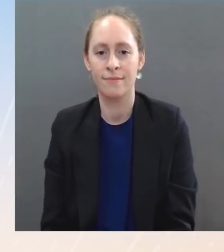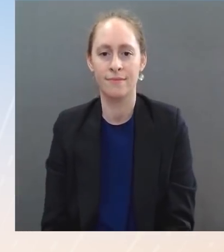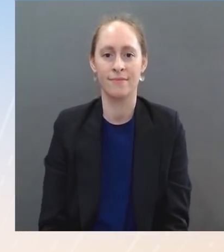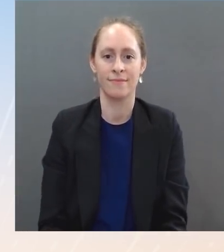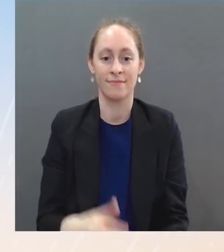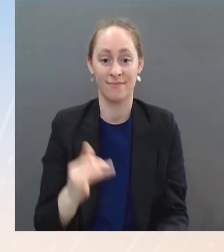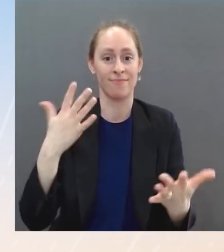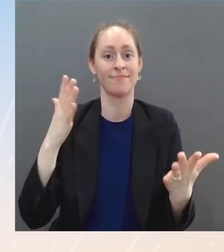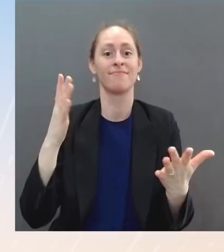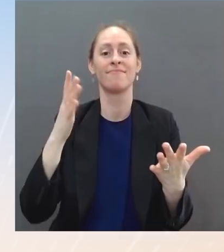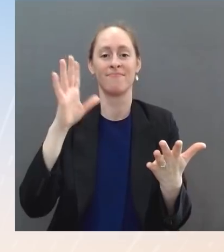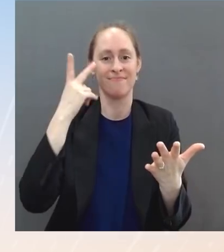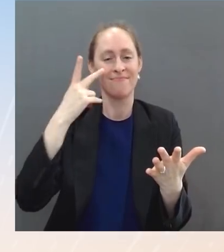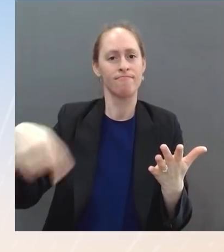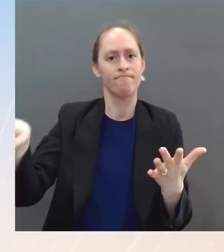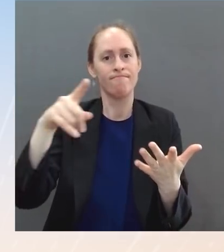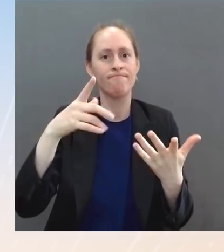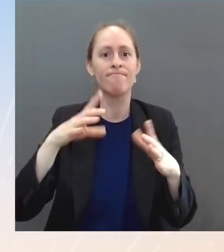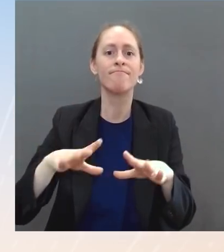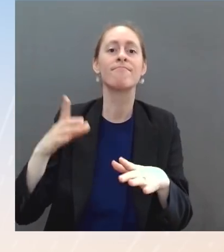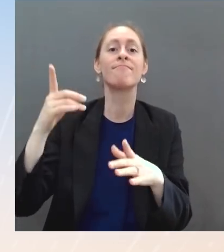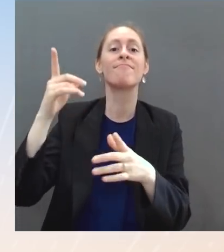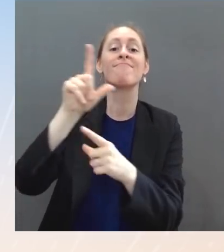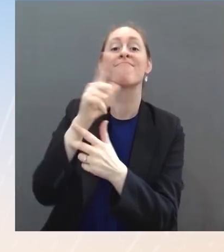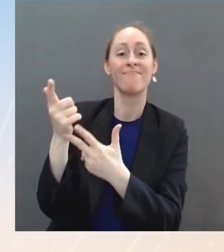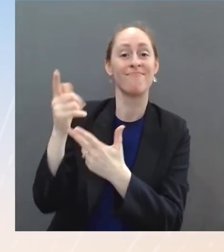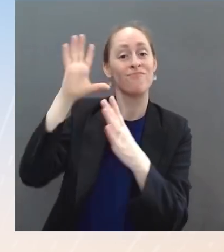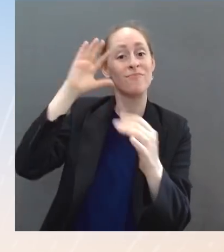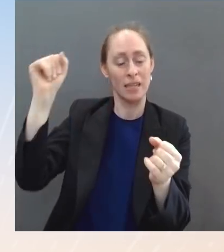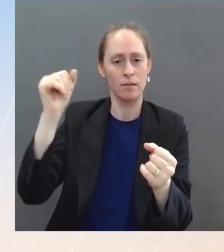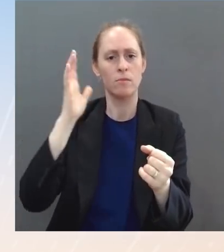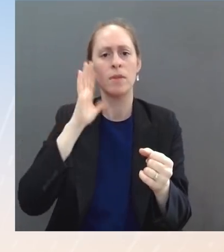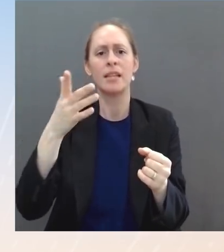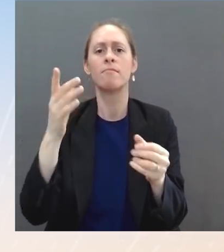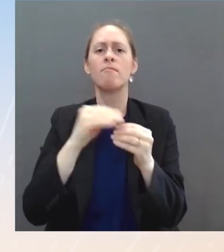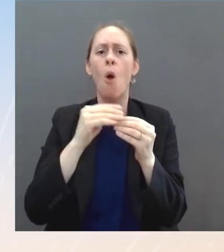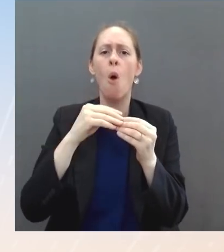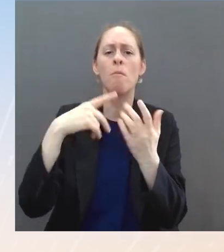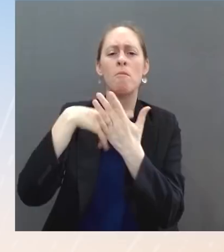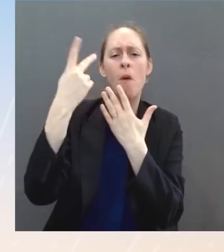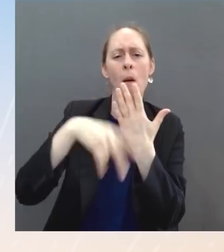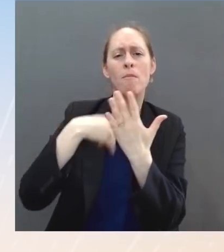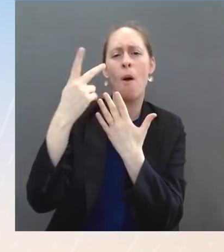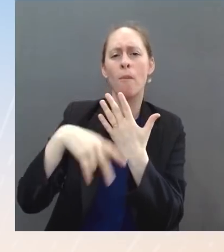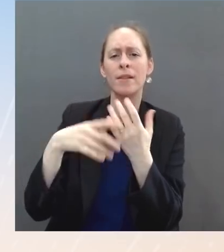and expand access to healthcare for the American people. And how President Biden and former President